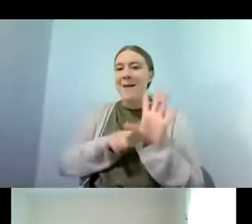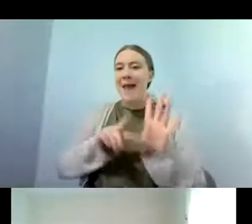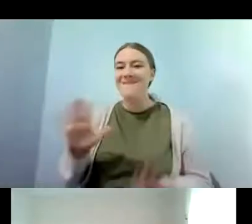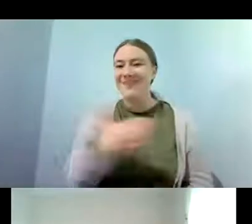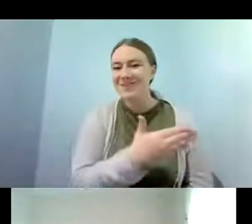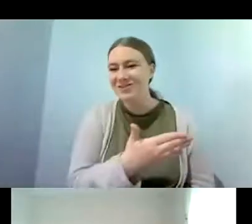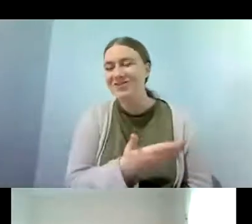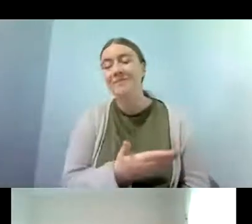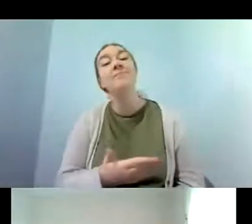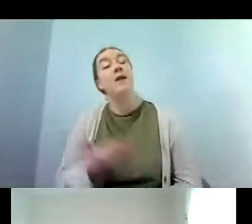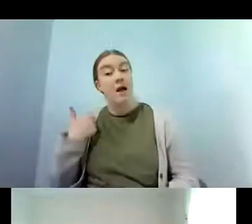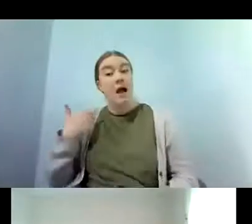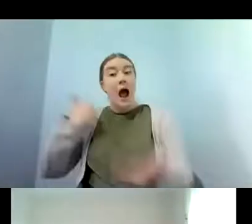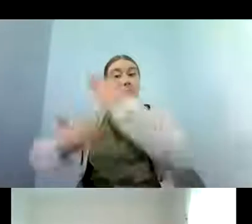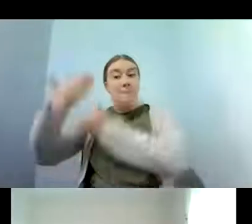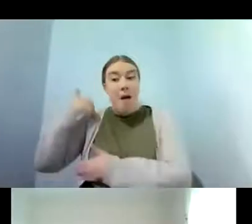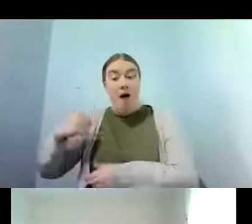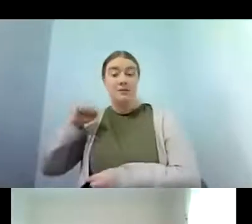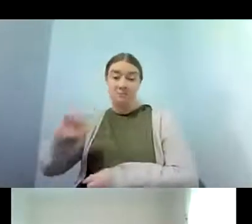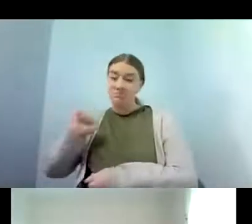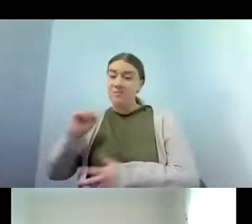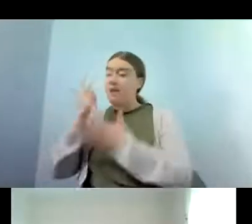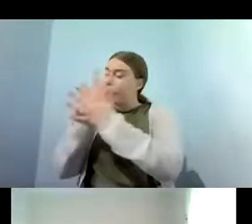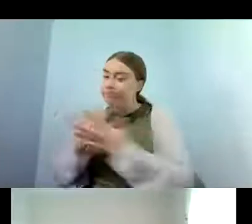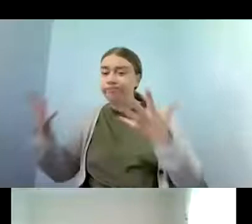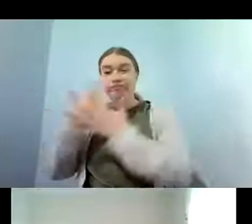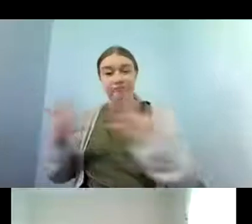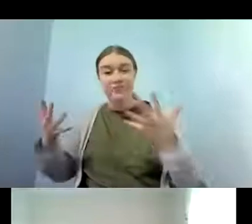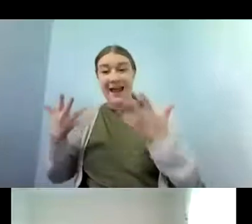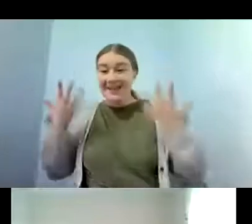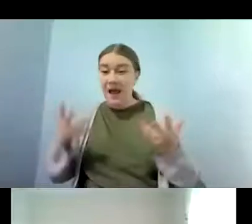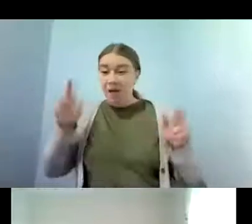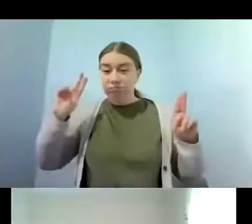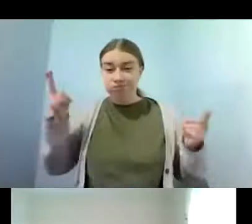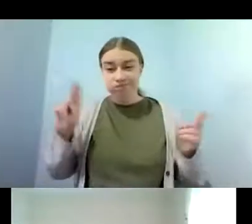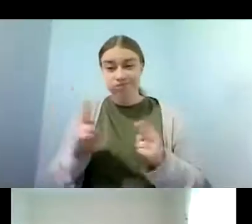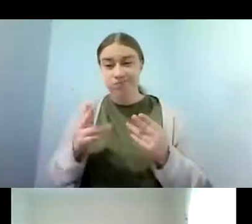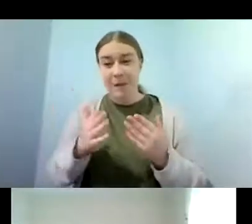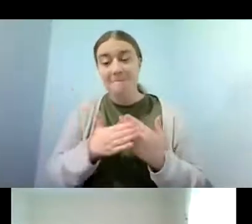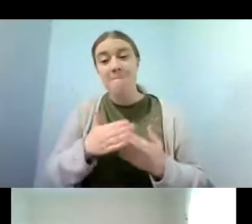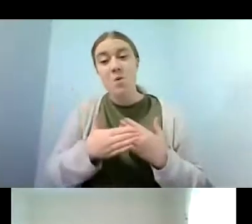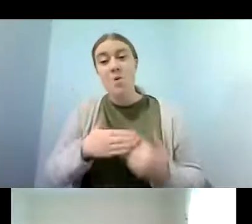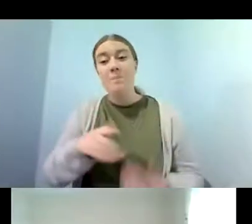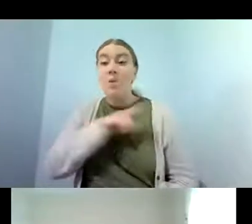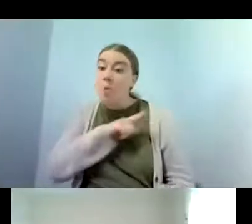were much greater on the severn than currently and i'll just tell you a little bit about why